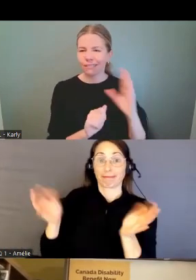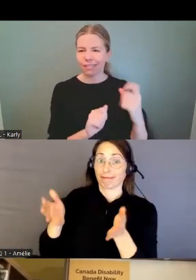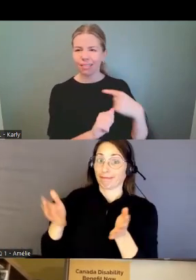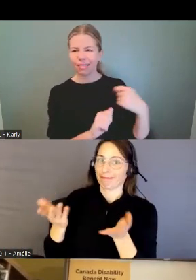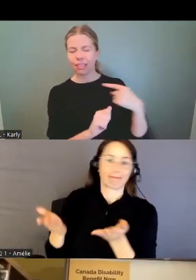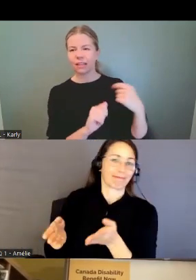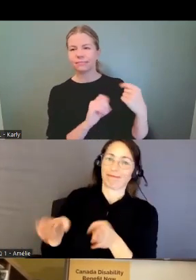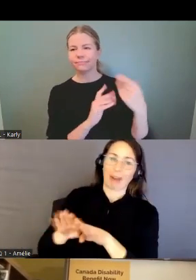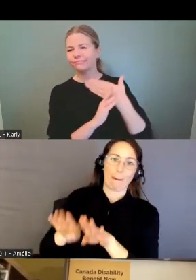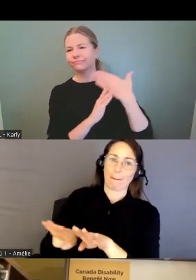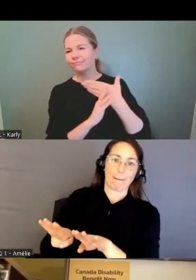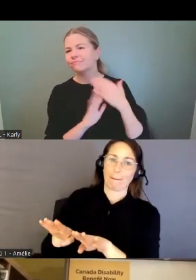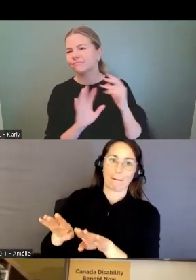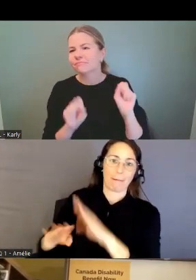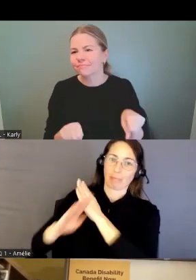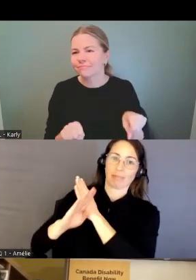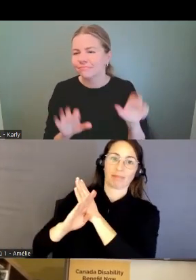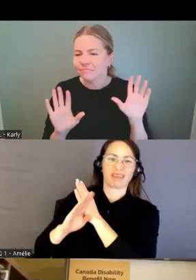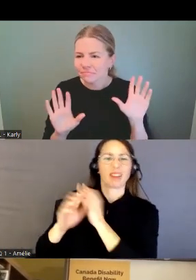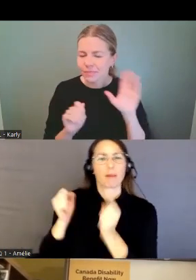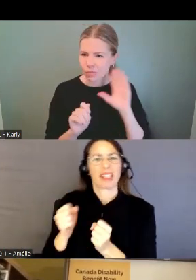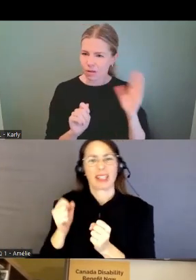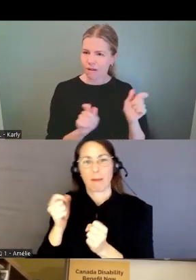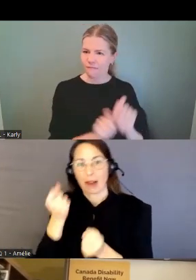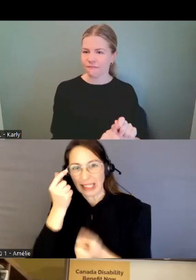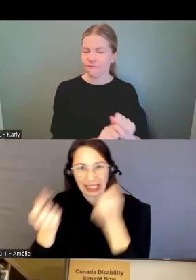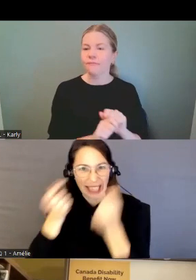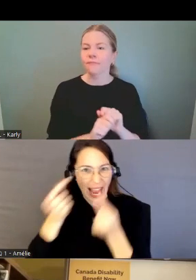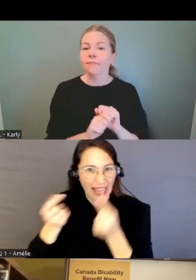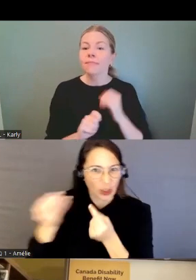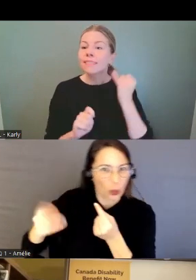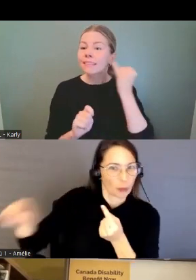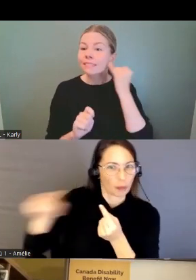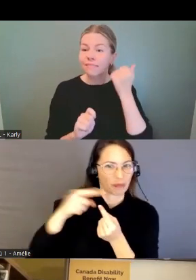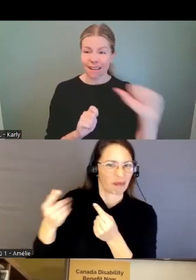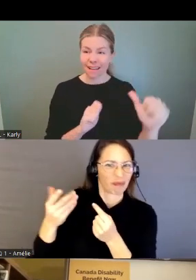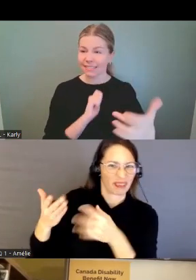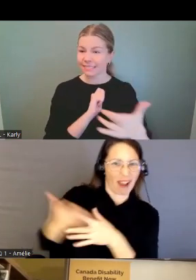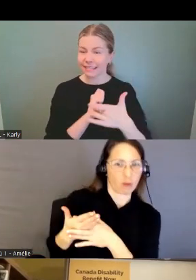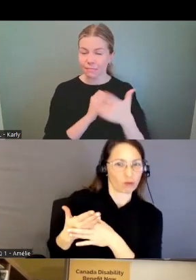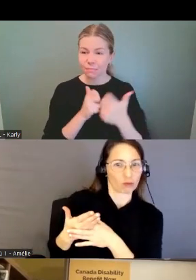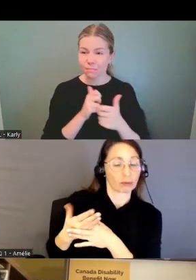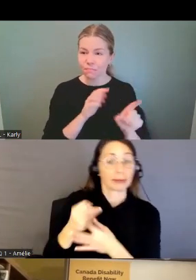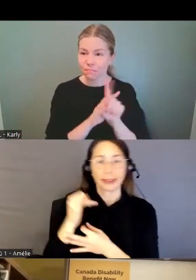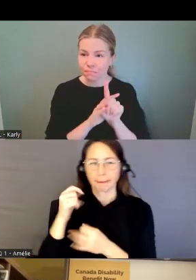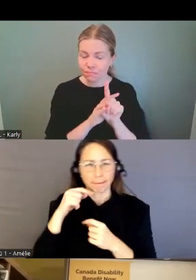IF YOU ARE EXPERIENCING TECHNICAL DIFFICULTIES, YOU WILL BE ABLE TO SEND A CHAT MESSAGE TO